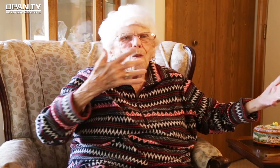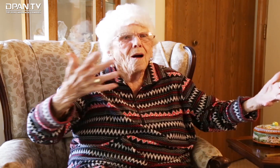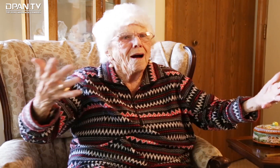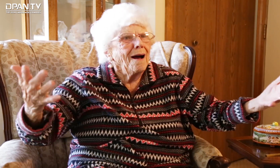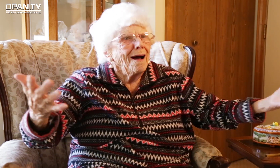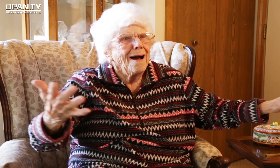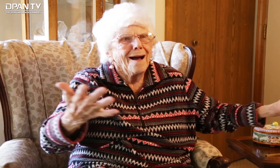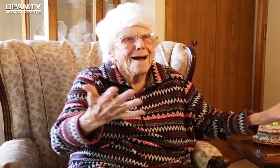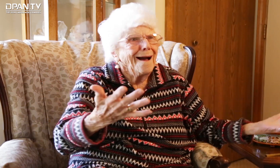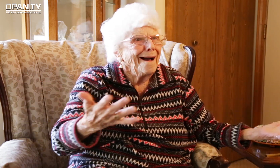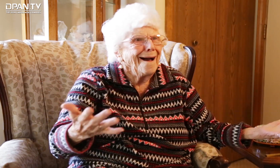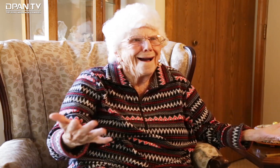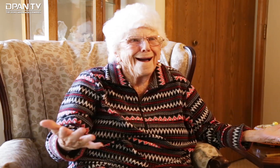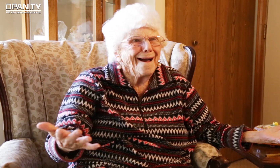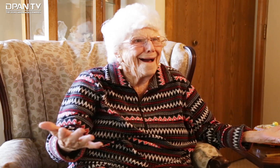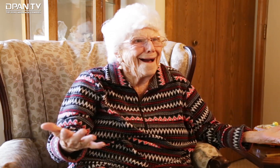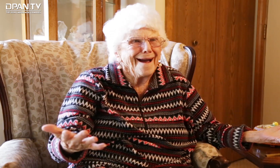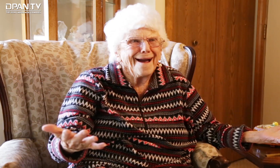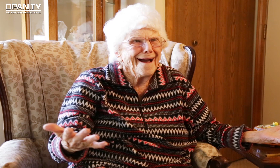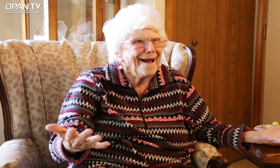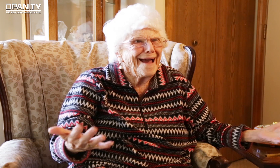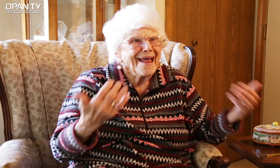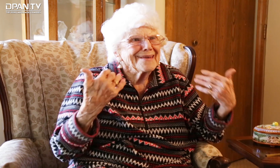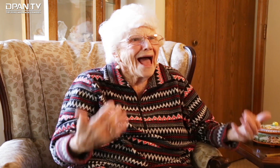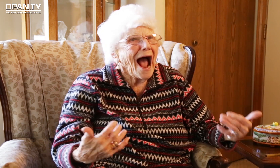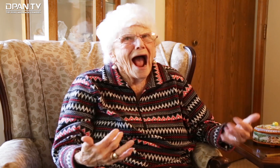And who would call?